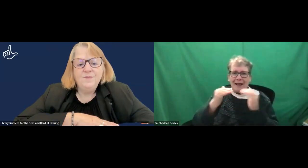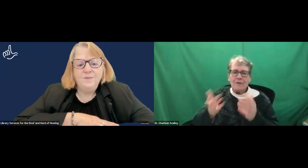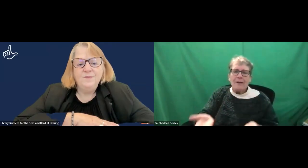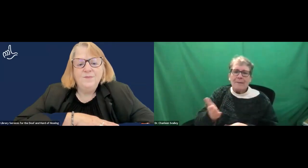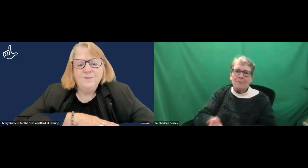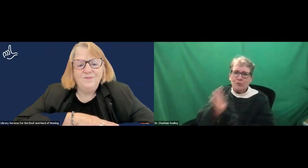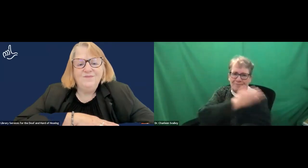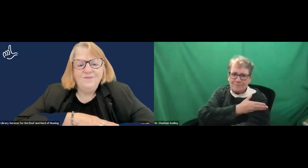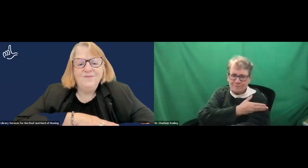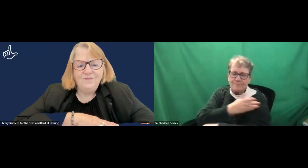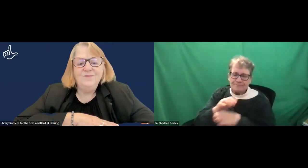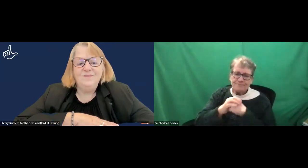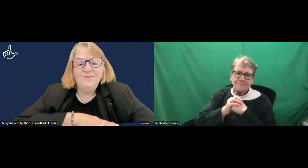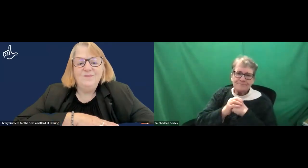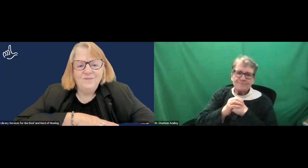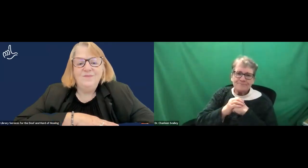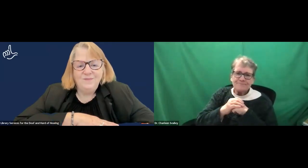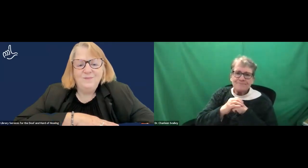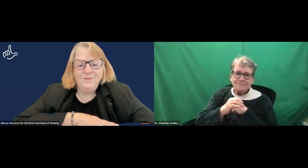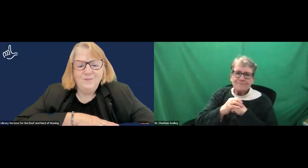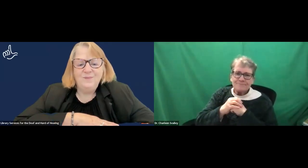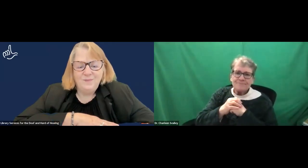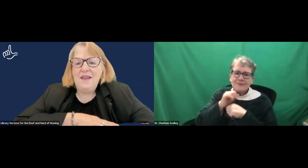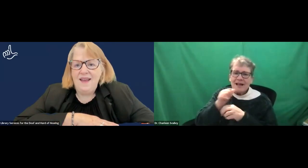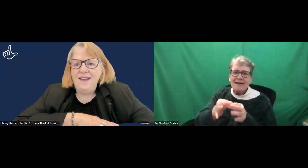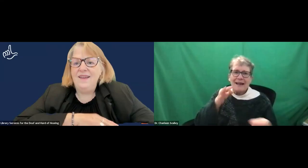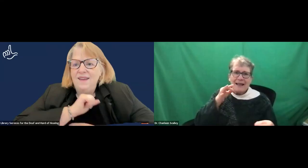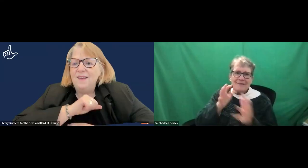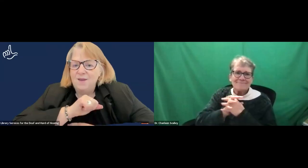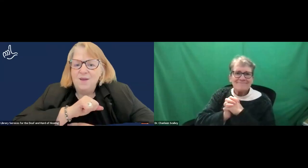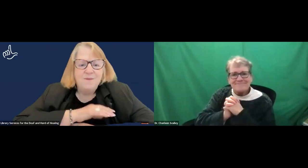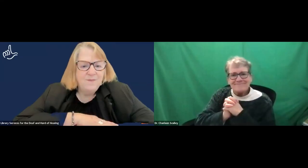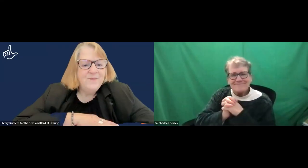And the objective is to improve their reading scores